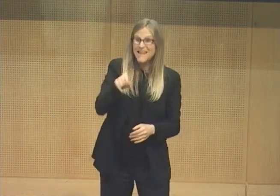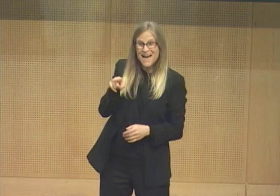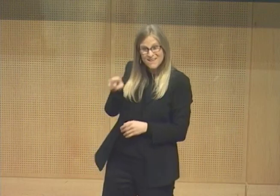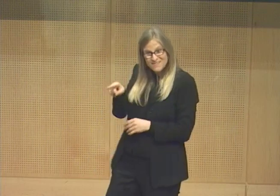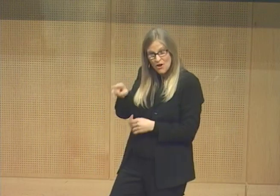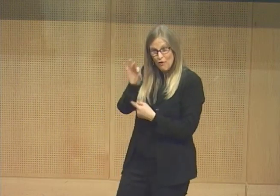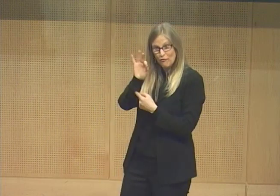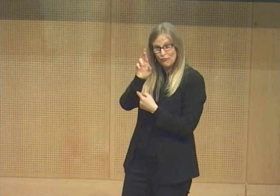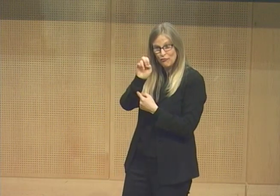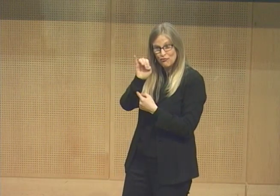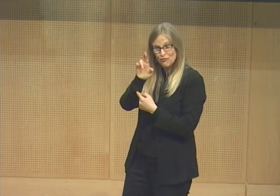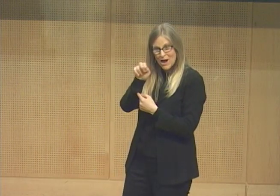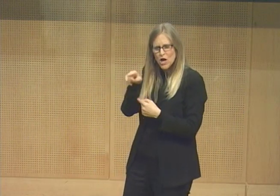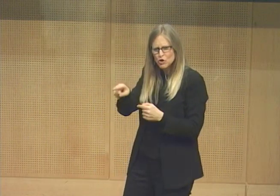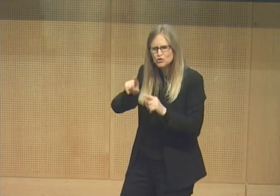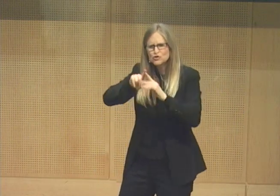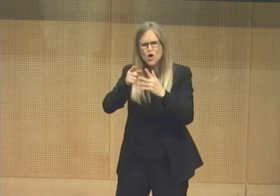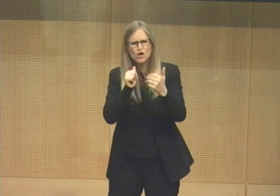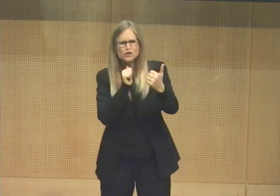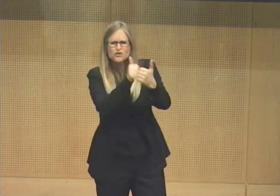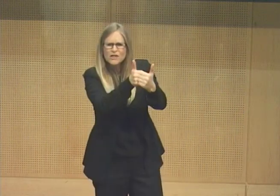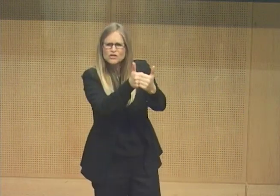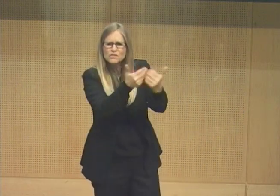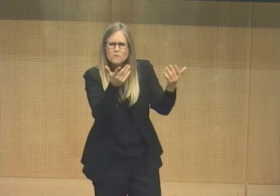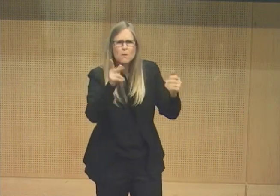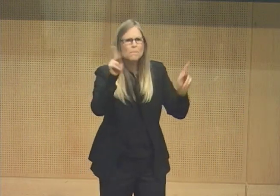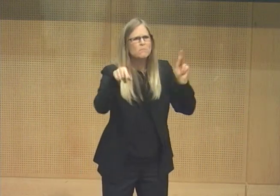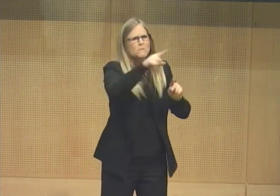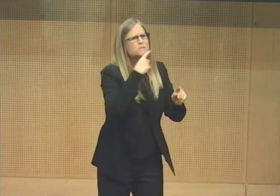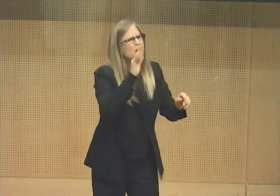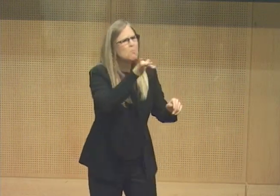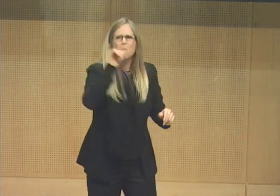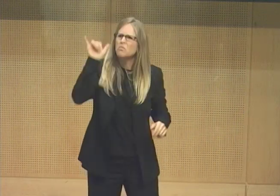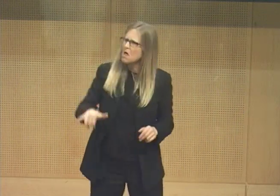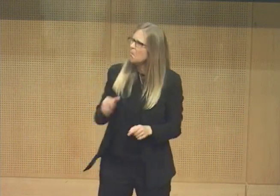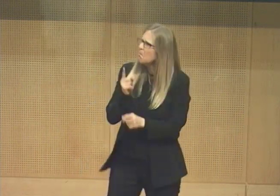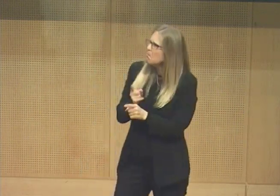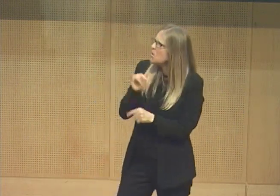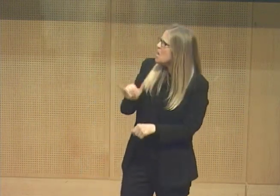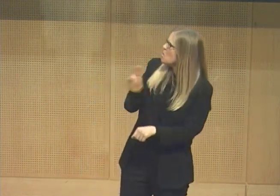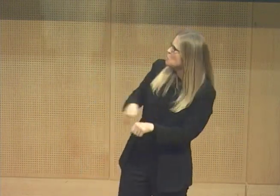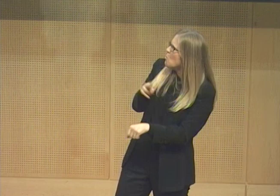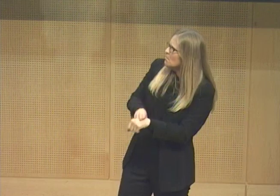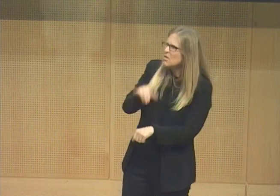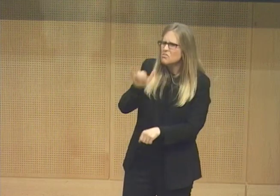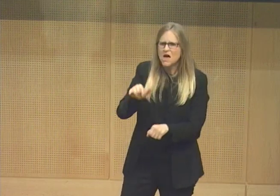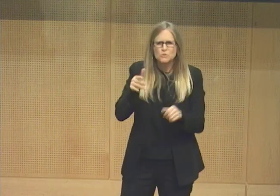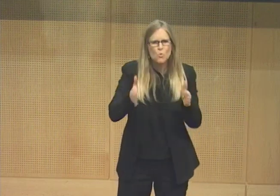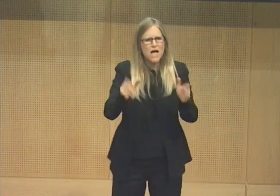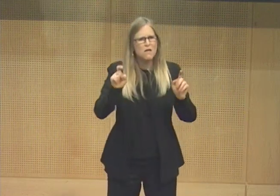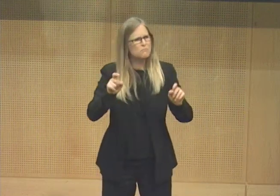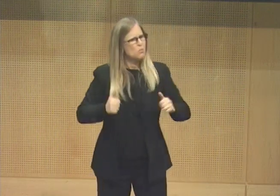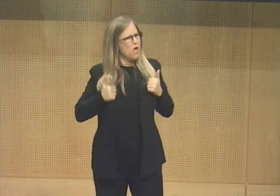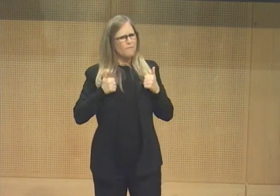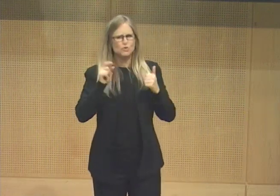So Frere challenged people with the labels that we put upon people about, What is normal? What is average?